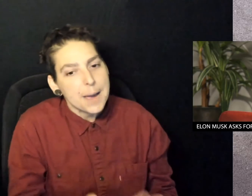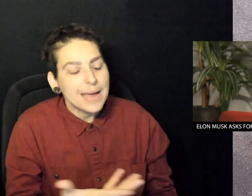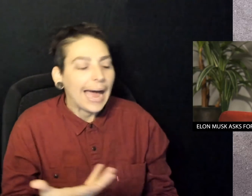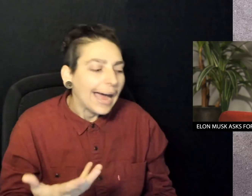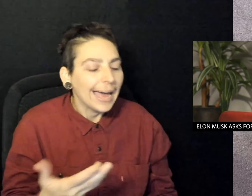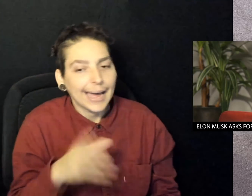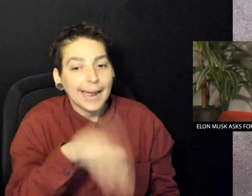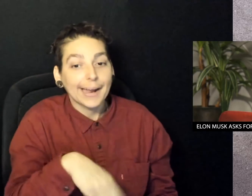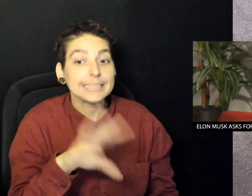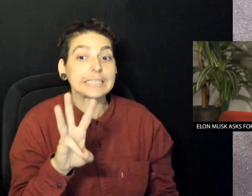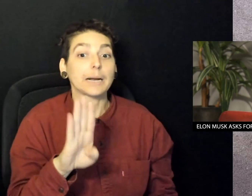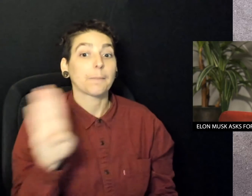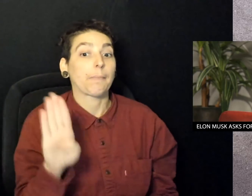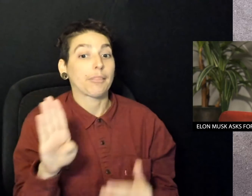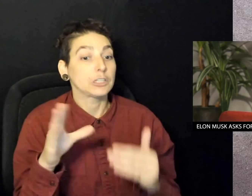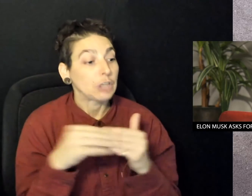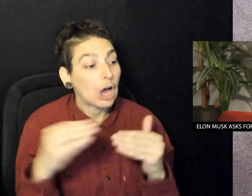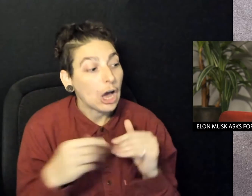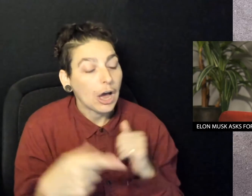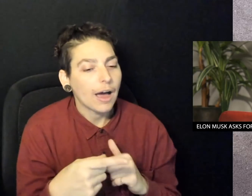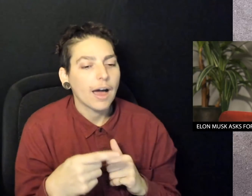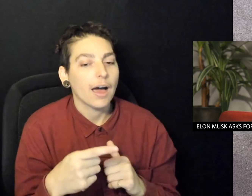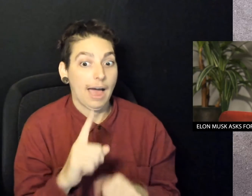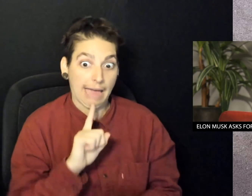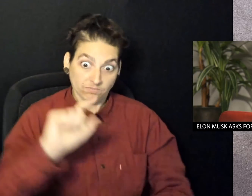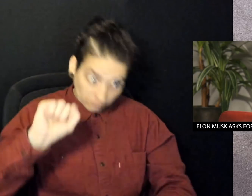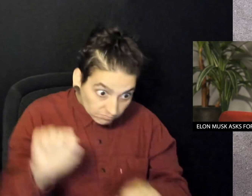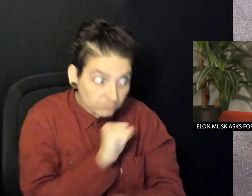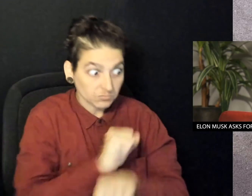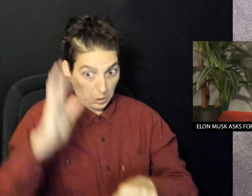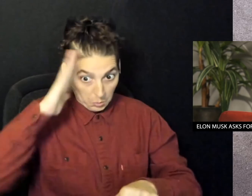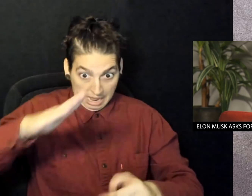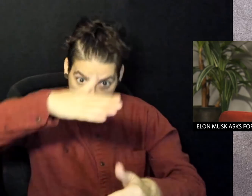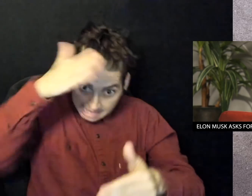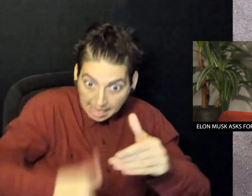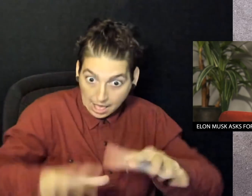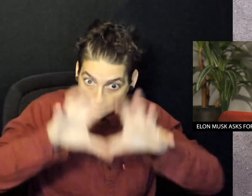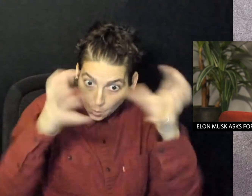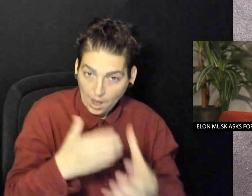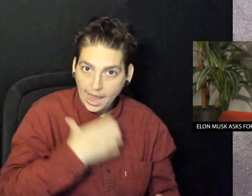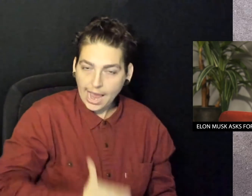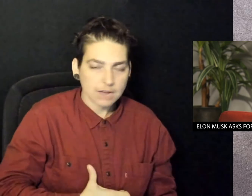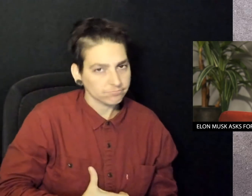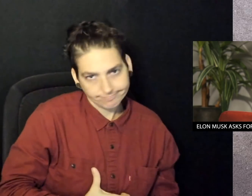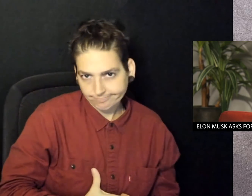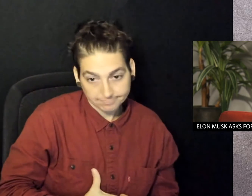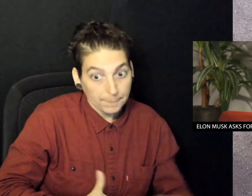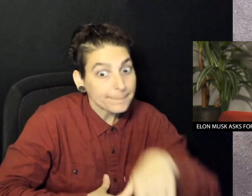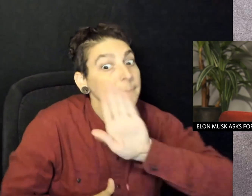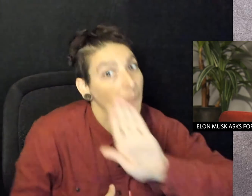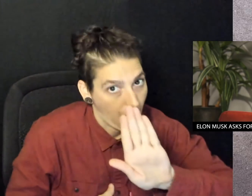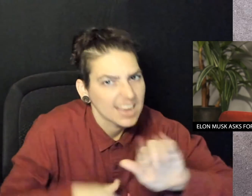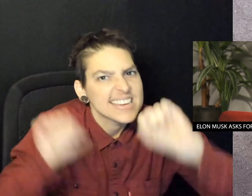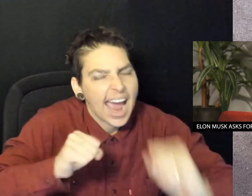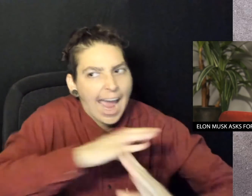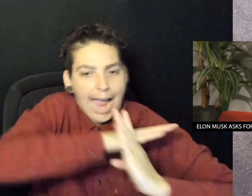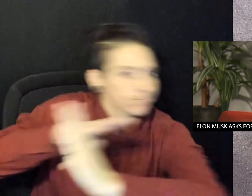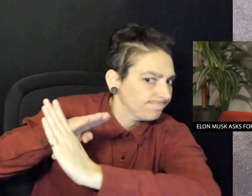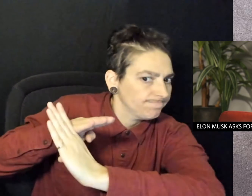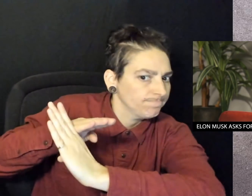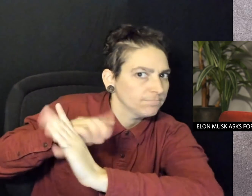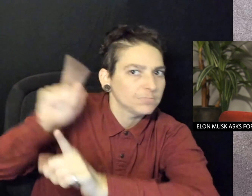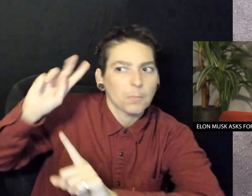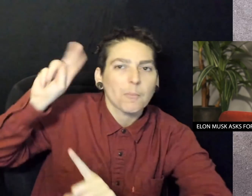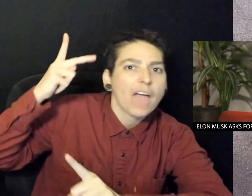the problem that's when Beasley later said $6 billion would actually not end world hunger